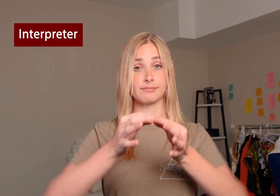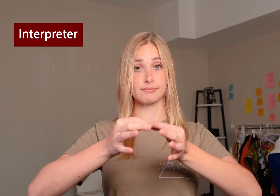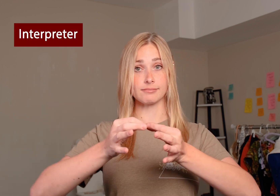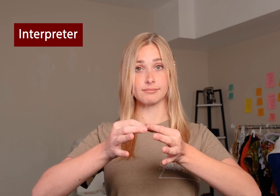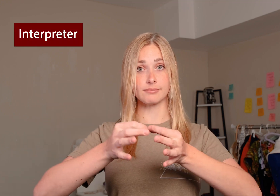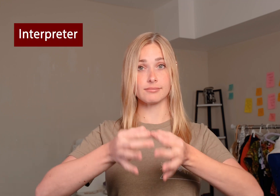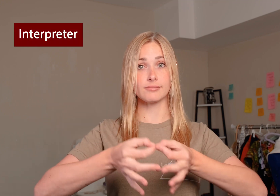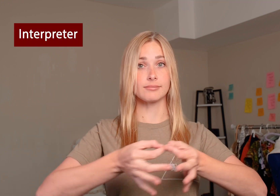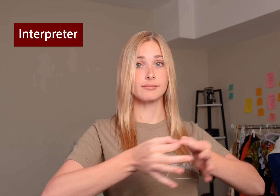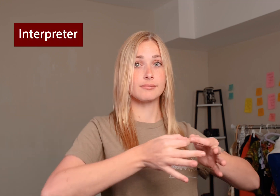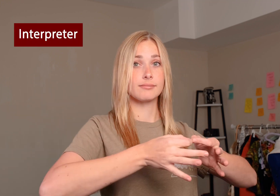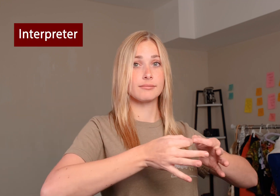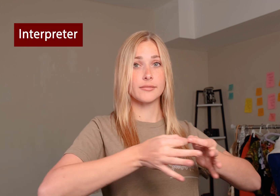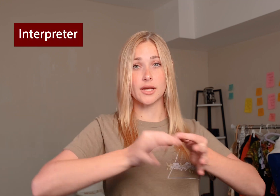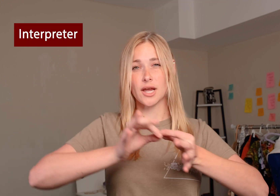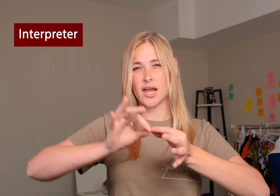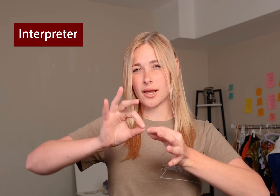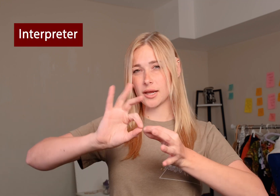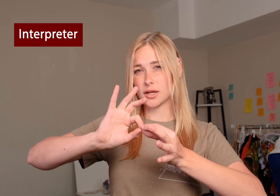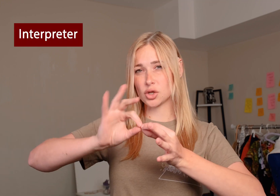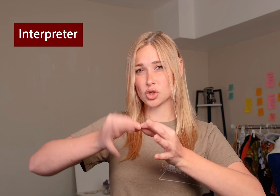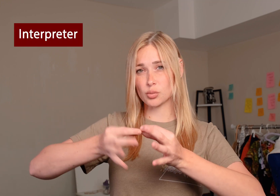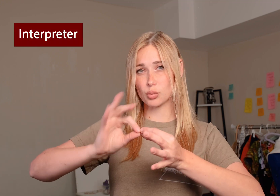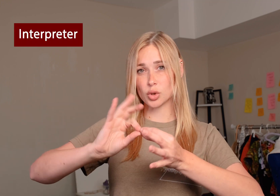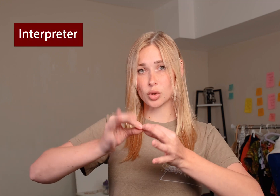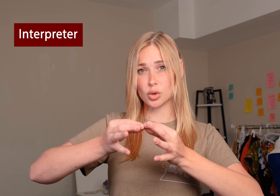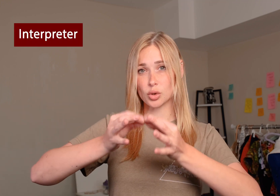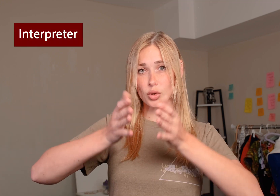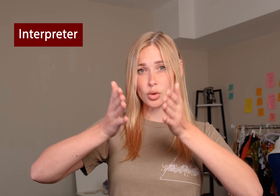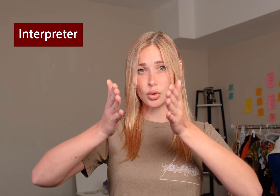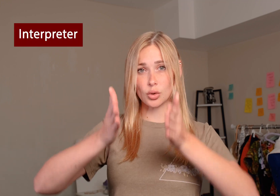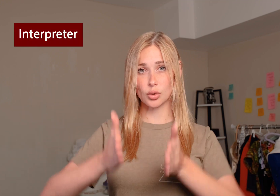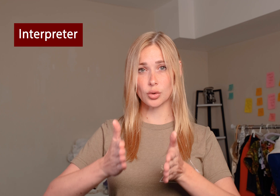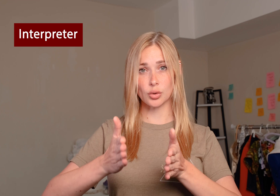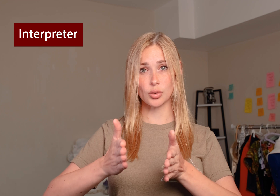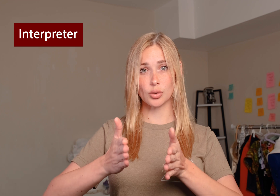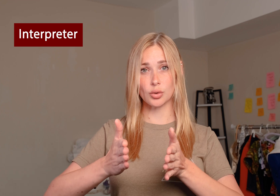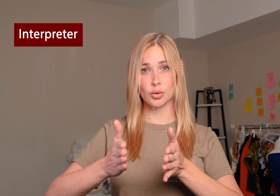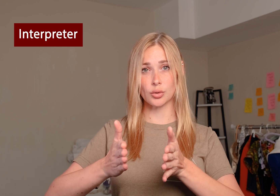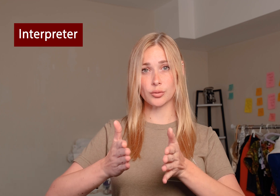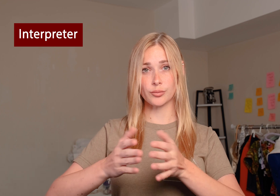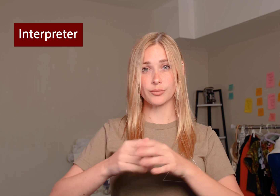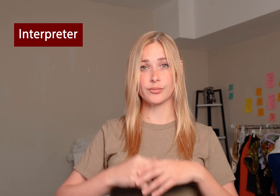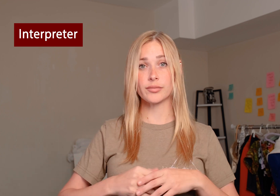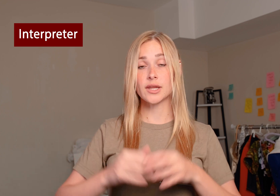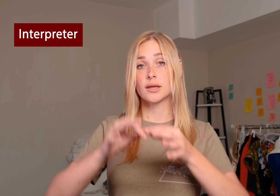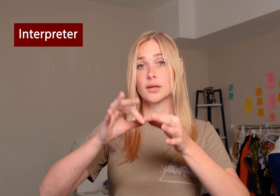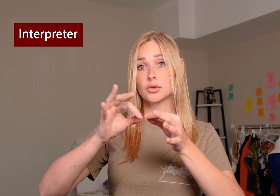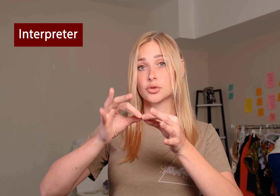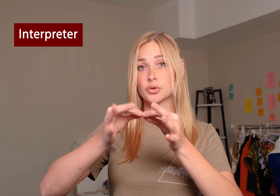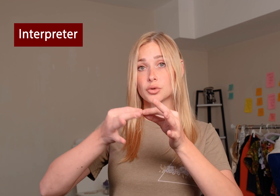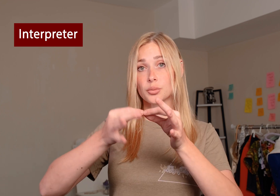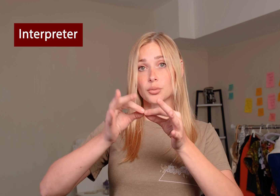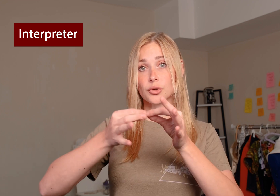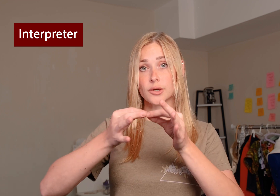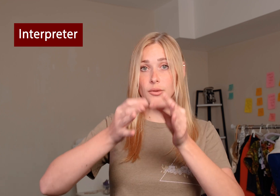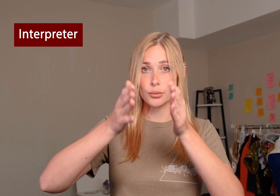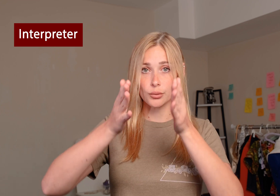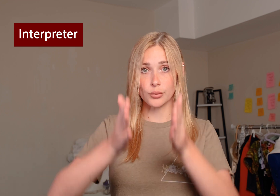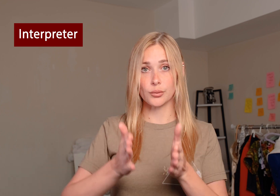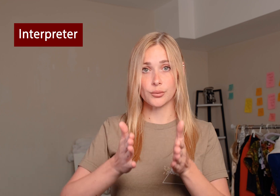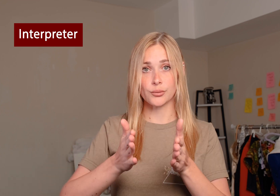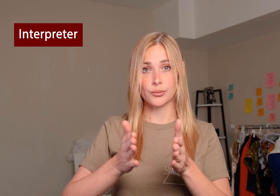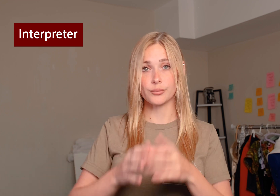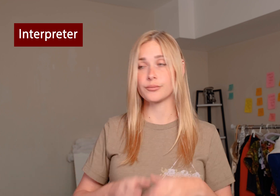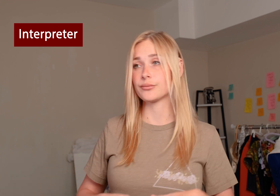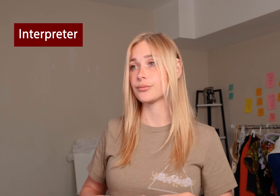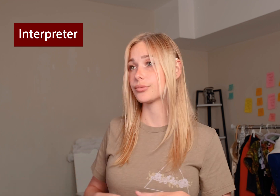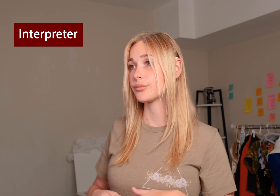"Interpreter"